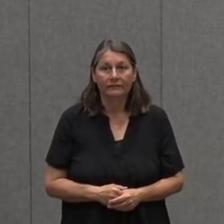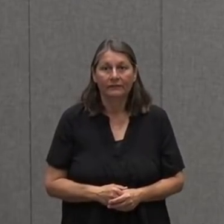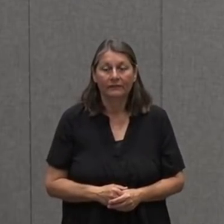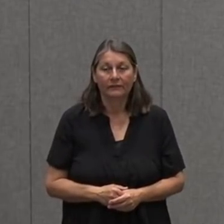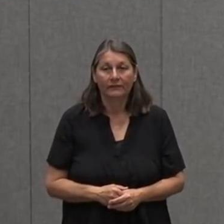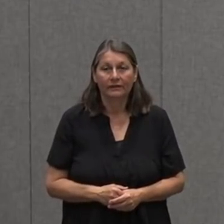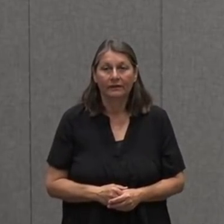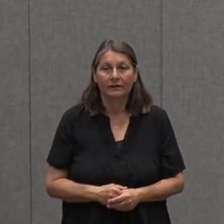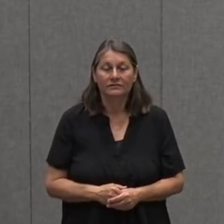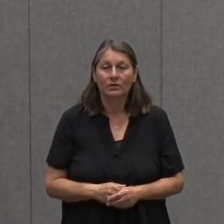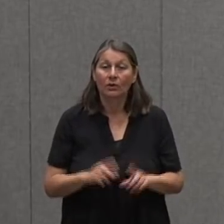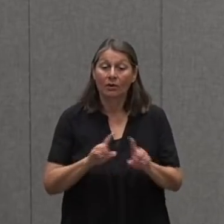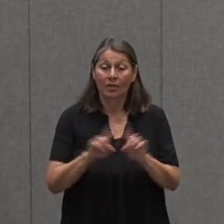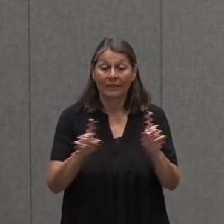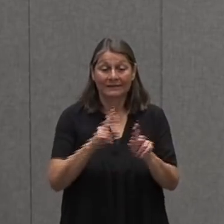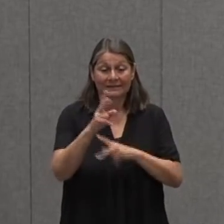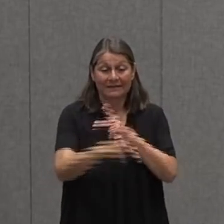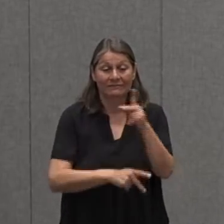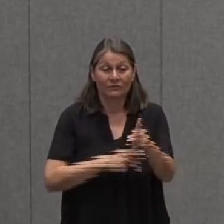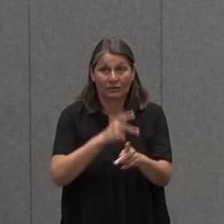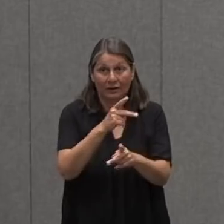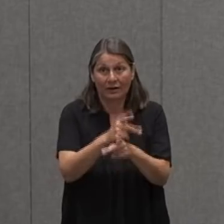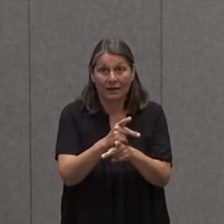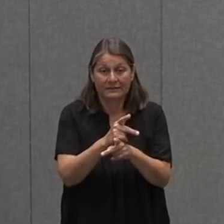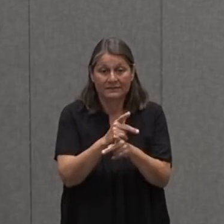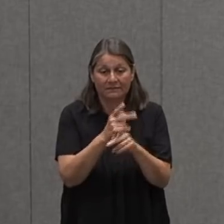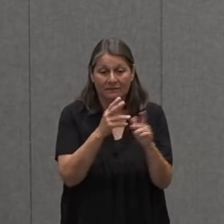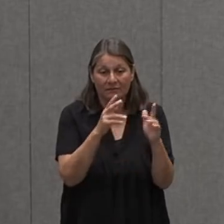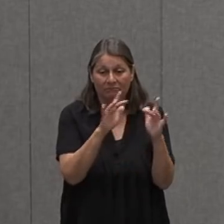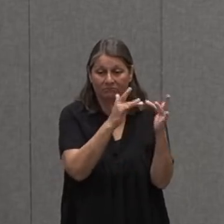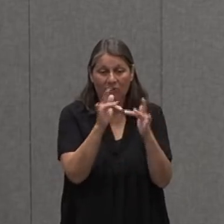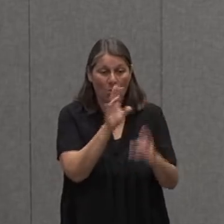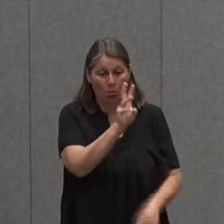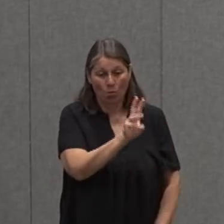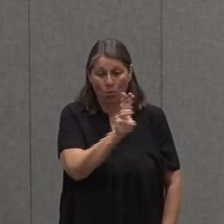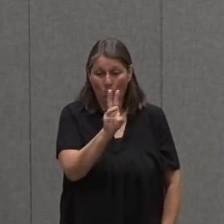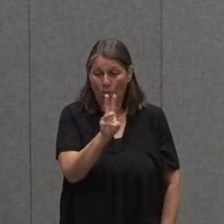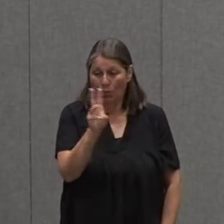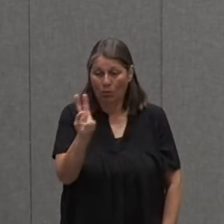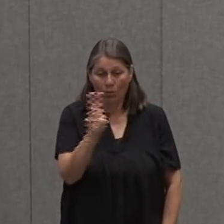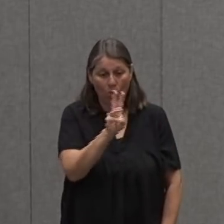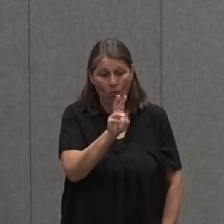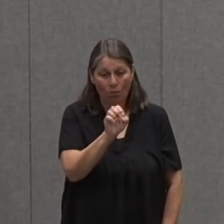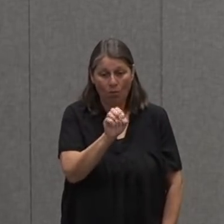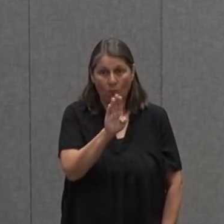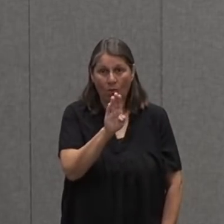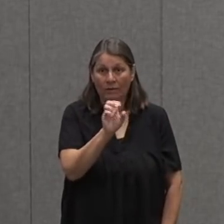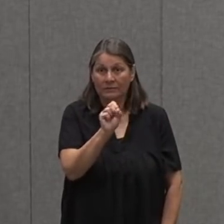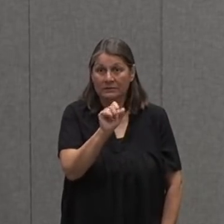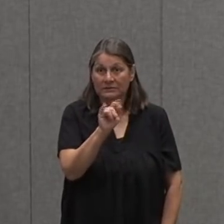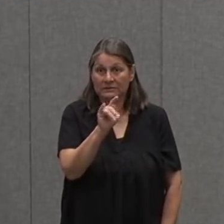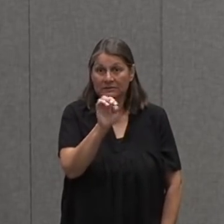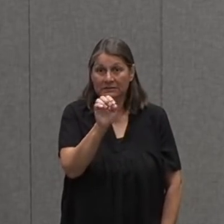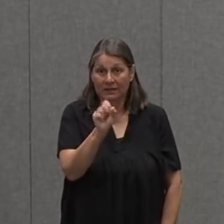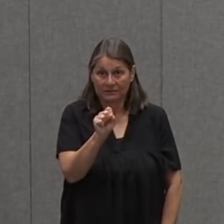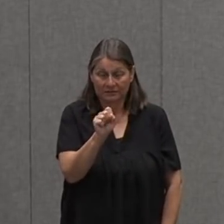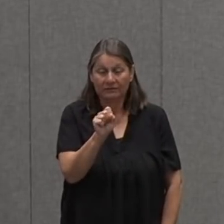different types of websites. And first I have a chart that I made. I'm gonna put that up,